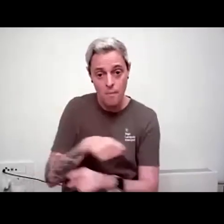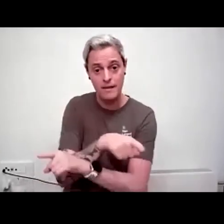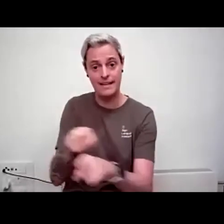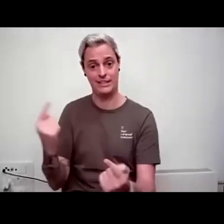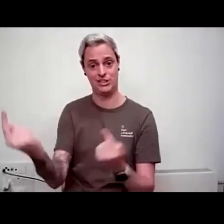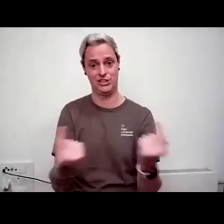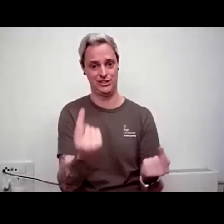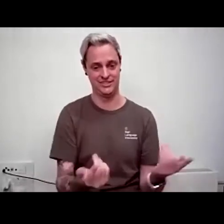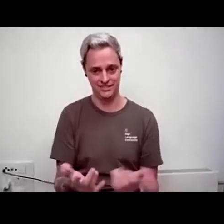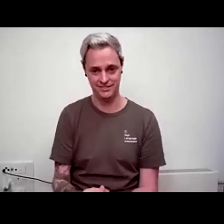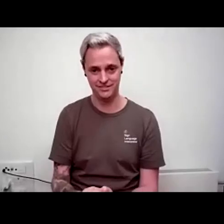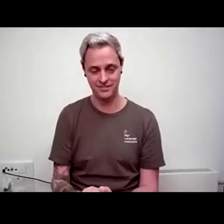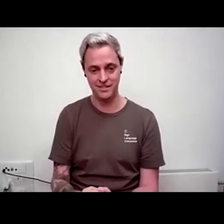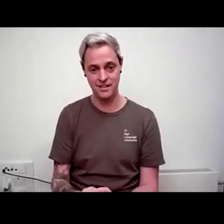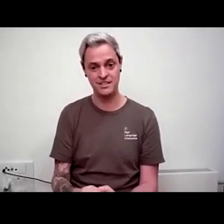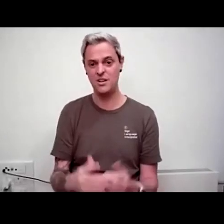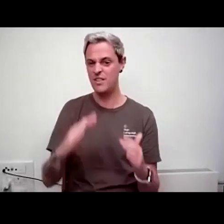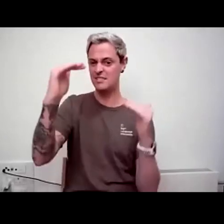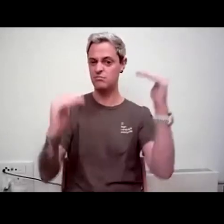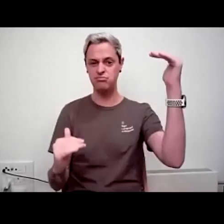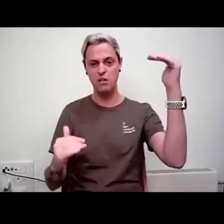Nothing will be expected from those whose contribution has already been pre-determined